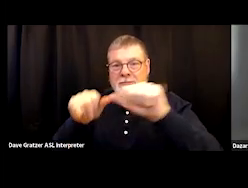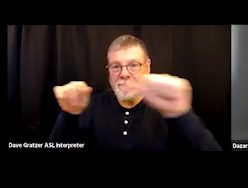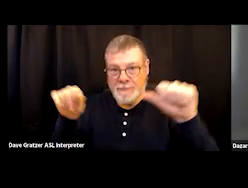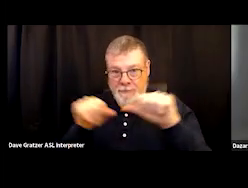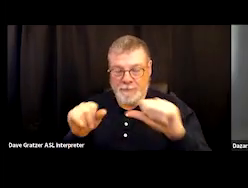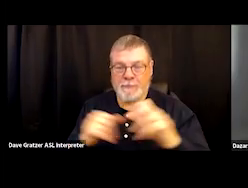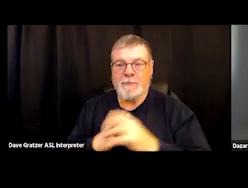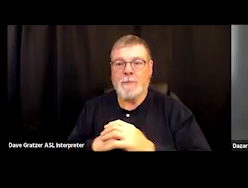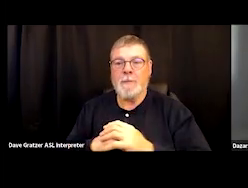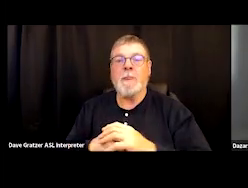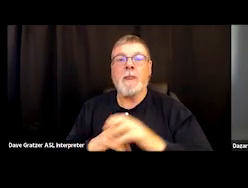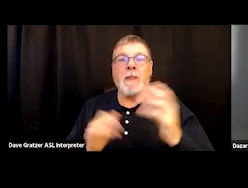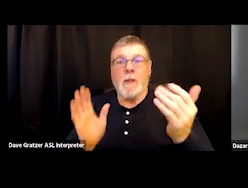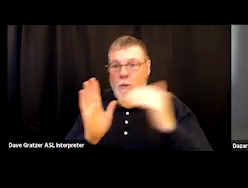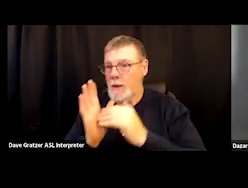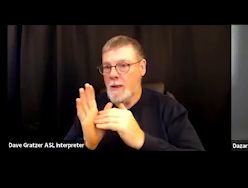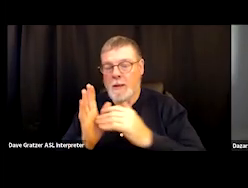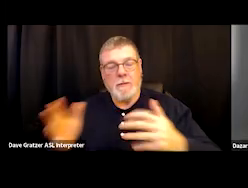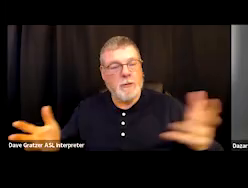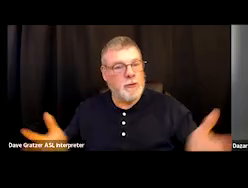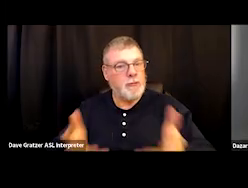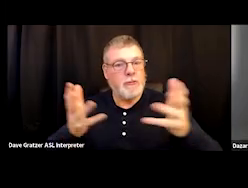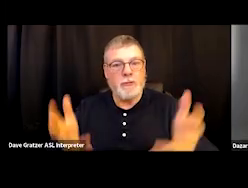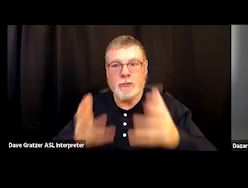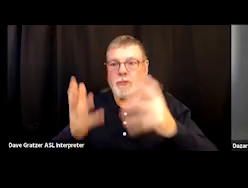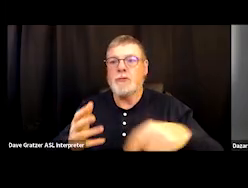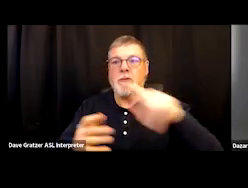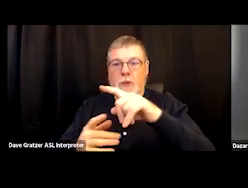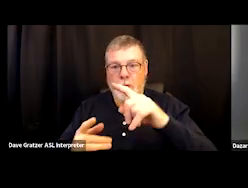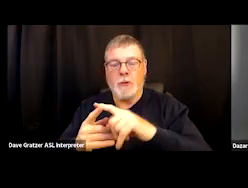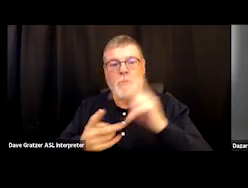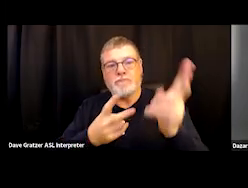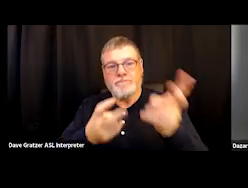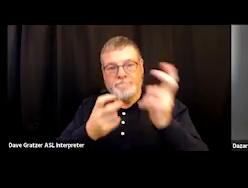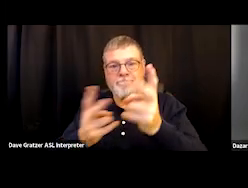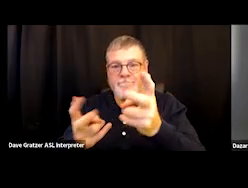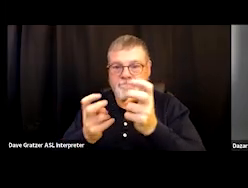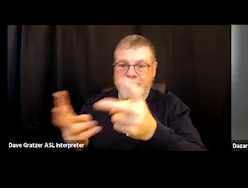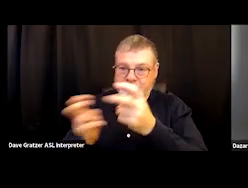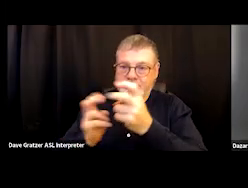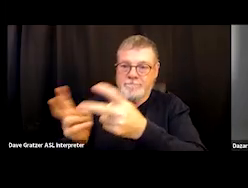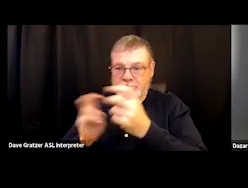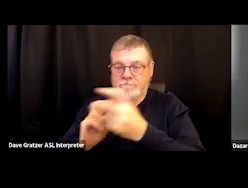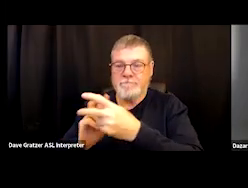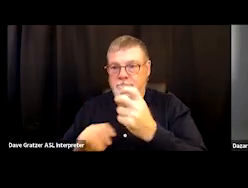And so again, we just encourage you to pull the listings from all of those kinds of diagnoses